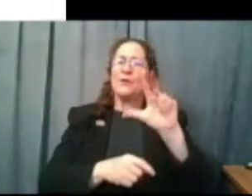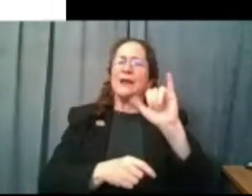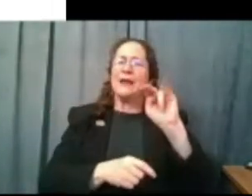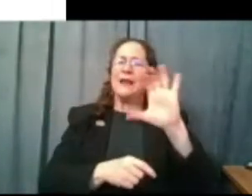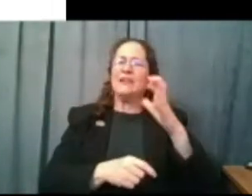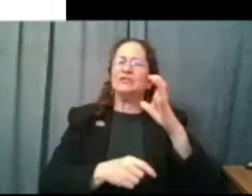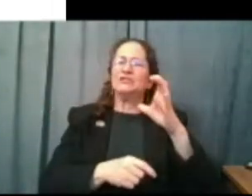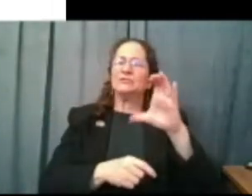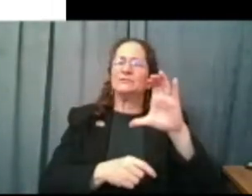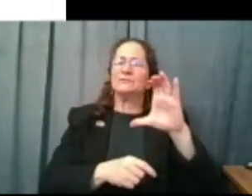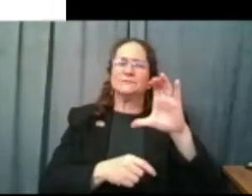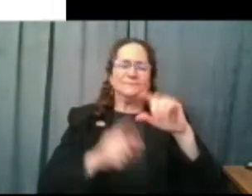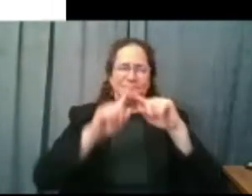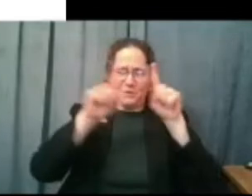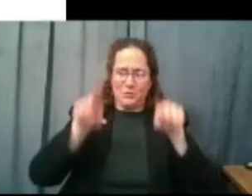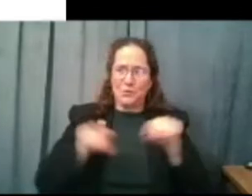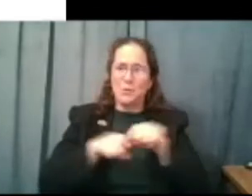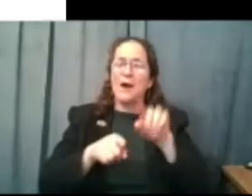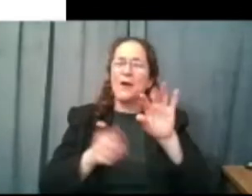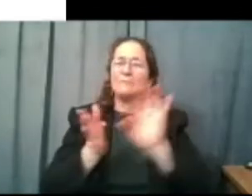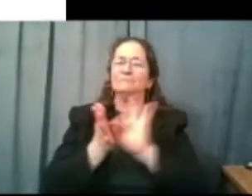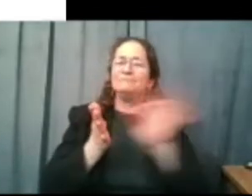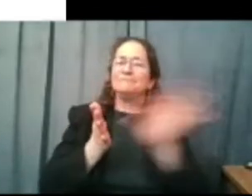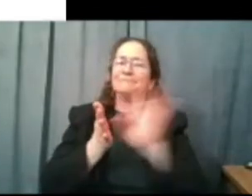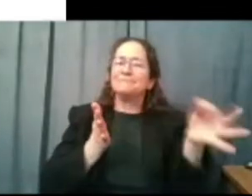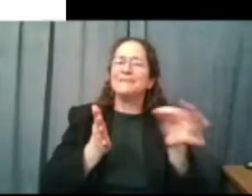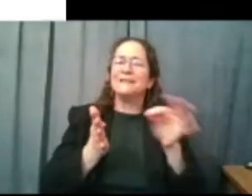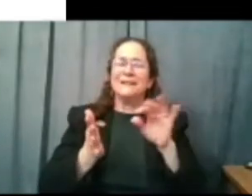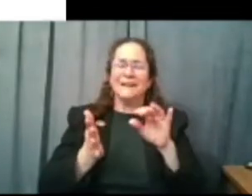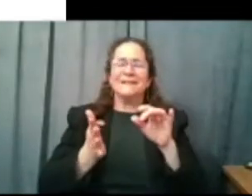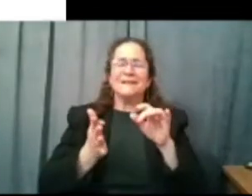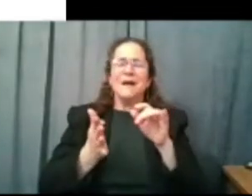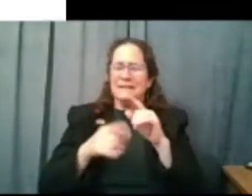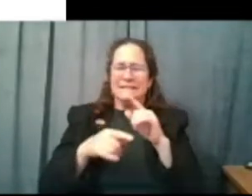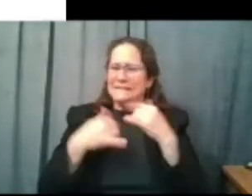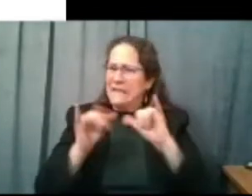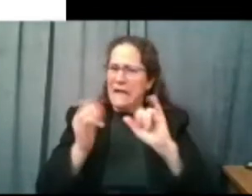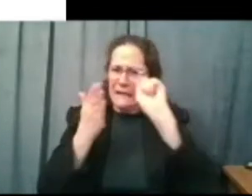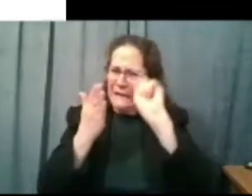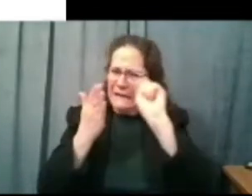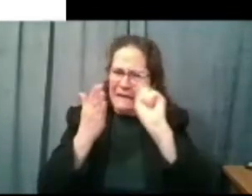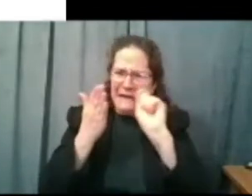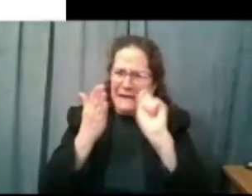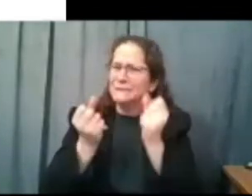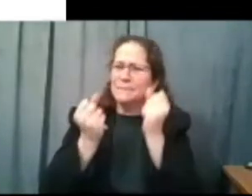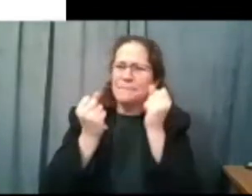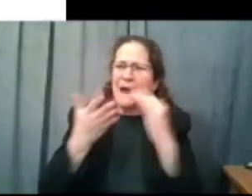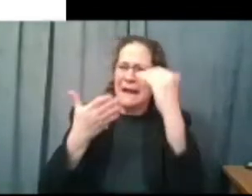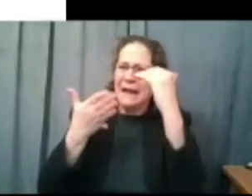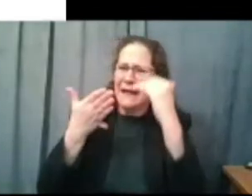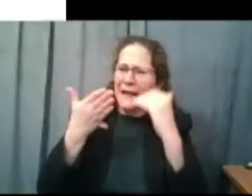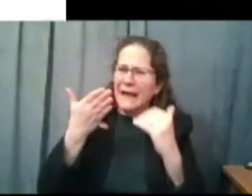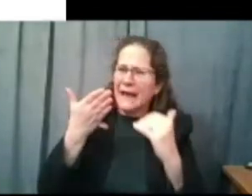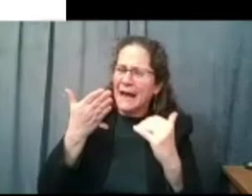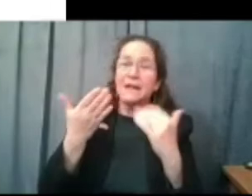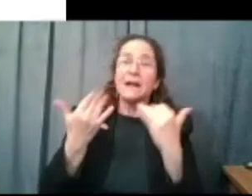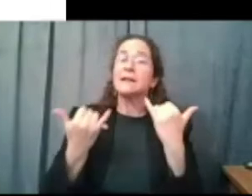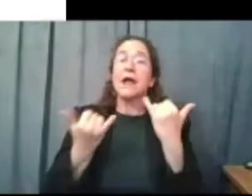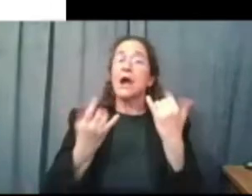squares post-it notes, but she said I got to write and too many things on it too. So she said now what I do and it works great,